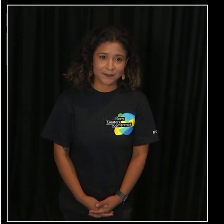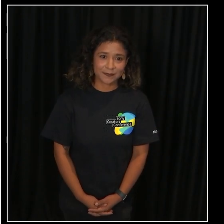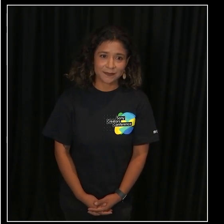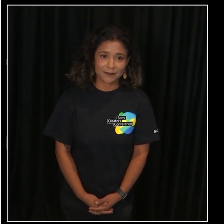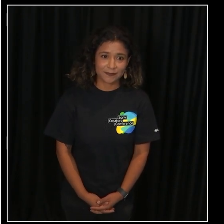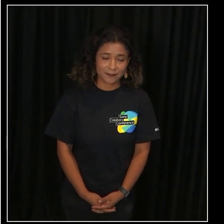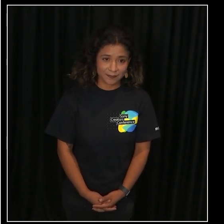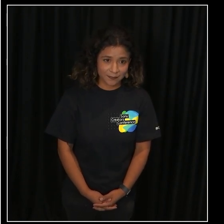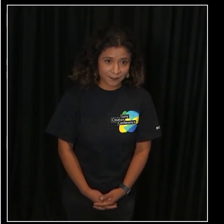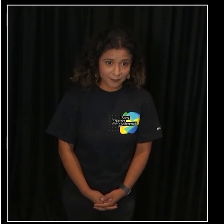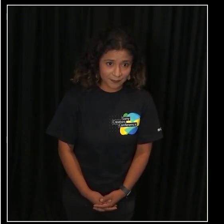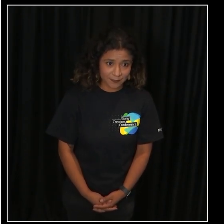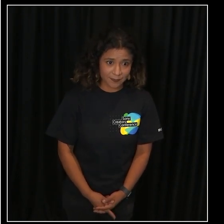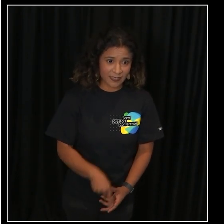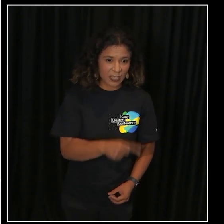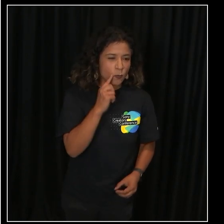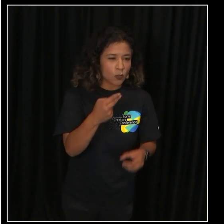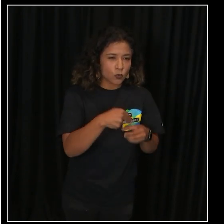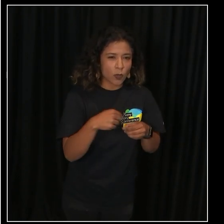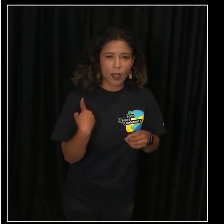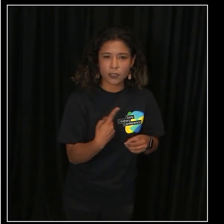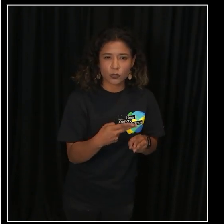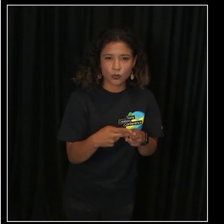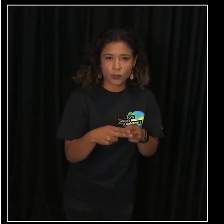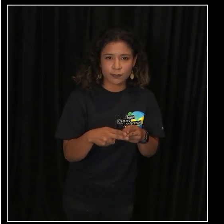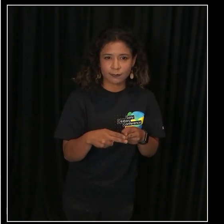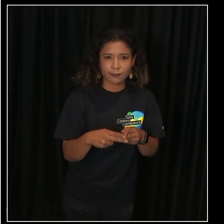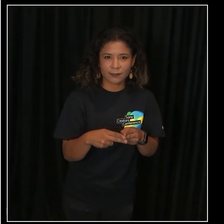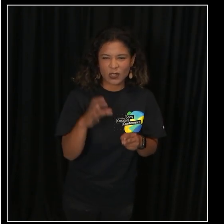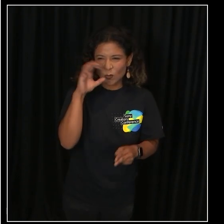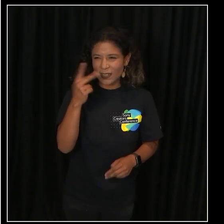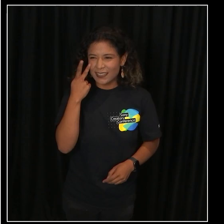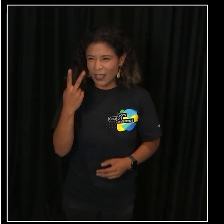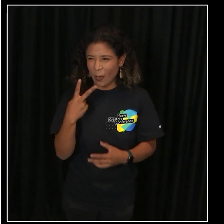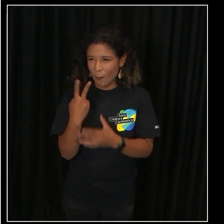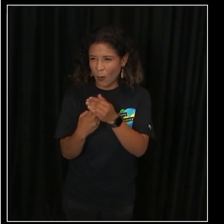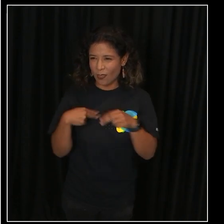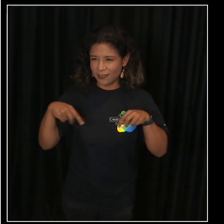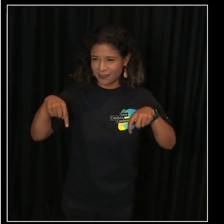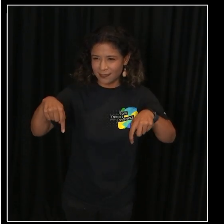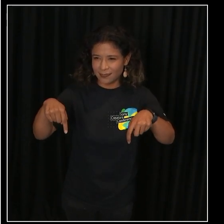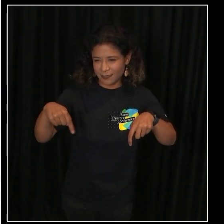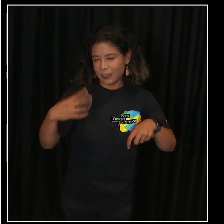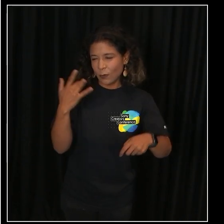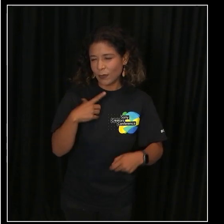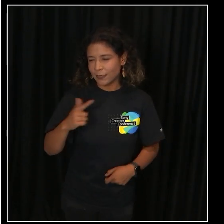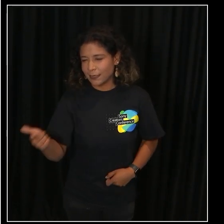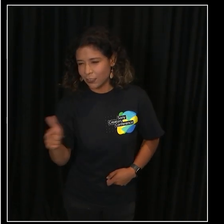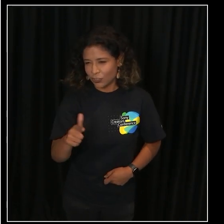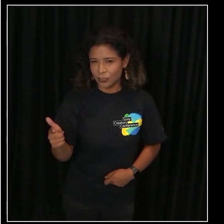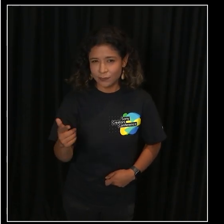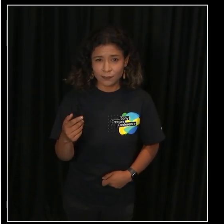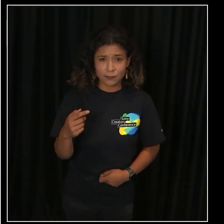Nasser will be joining us shortly. It seemed weird having both of us on screen at the same time. So we'll like, tag team it. So we're going to talk about 3D asset creation